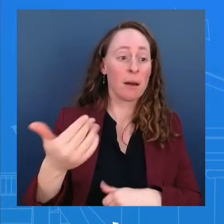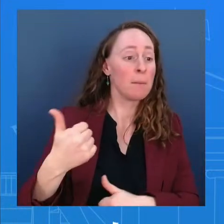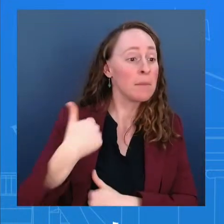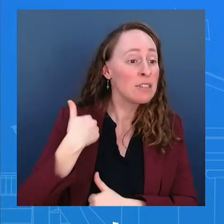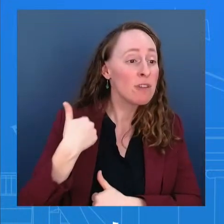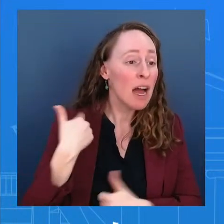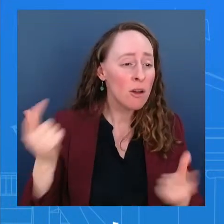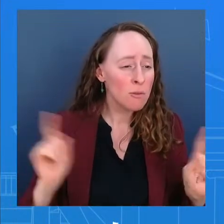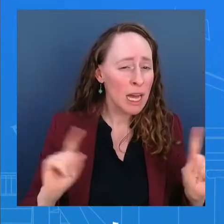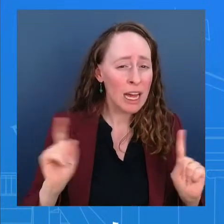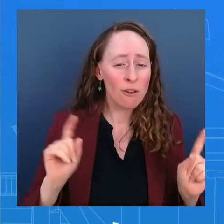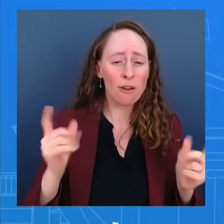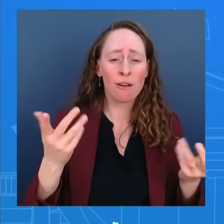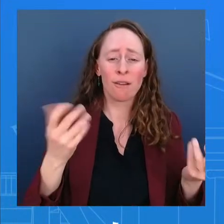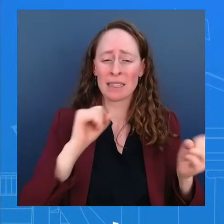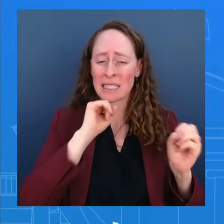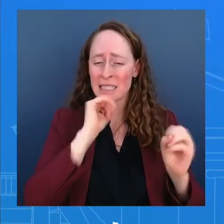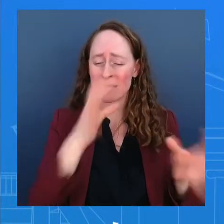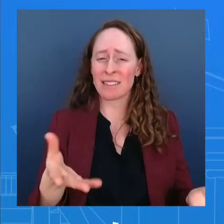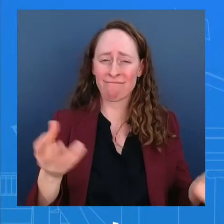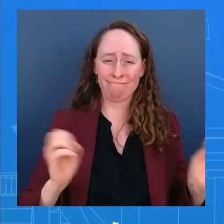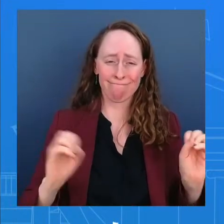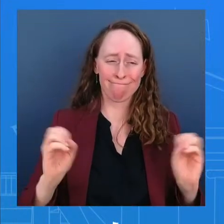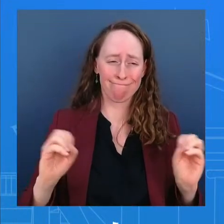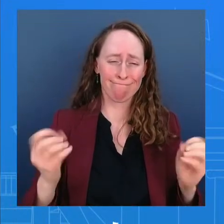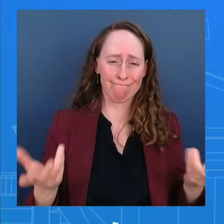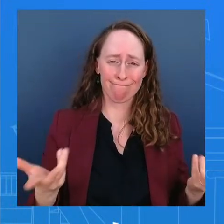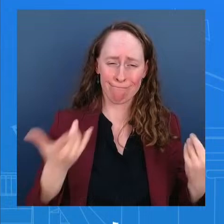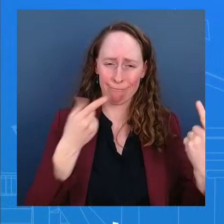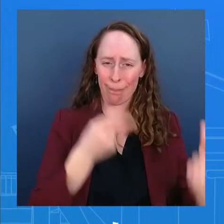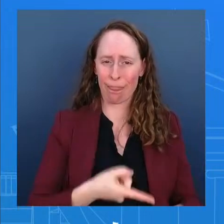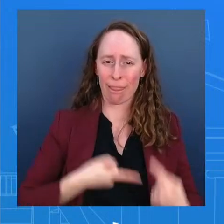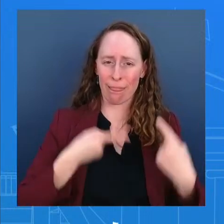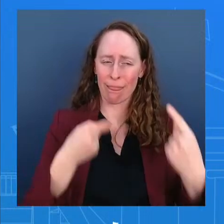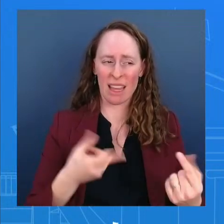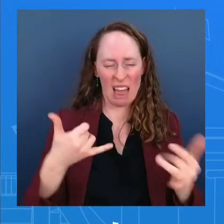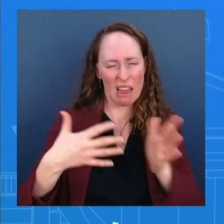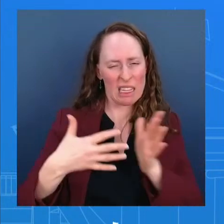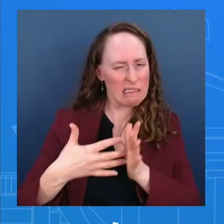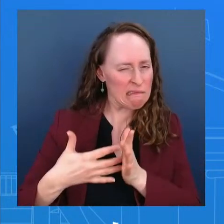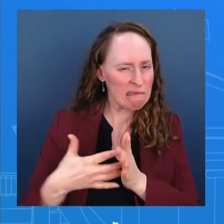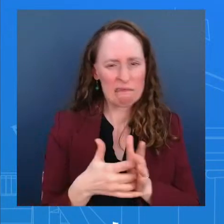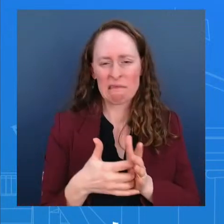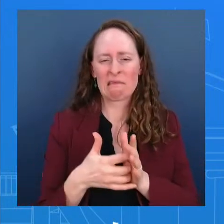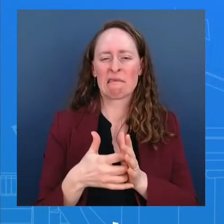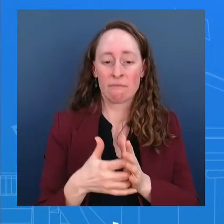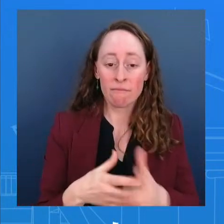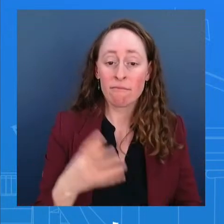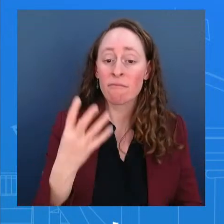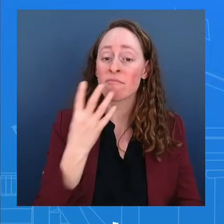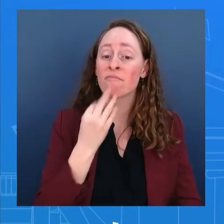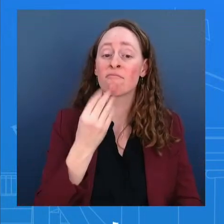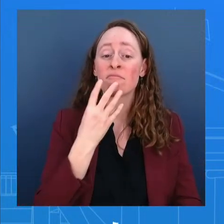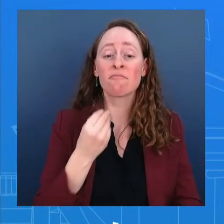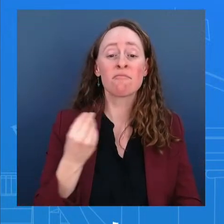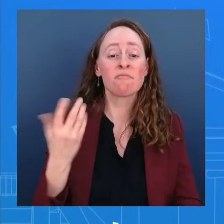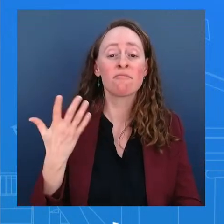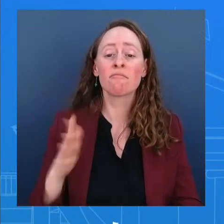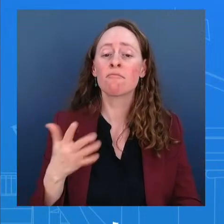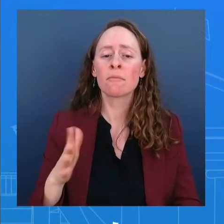you know, significant dimensions. So, the Israelis have not been holding back when it comes to going after Hamas, and I’m not quite sure what it would mean